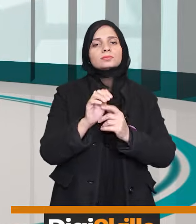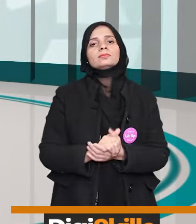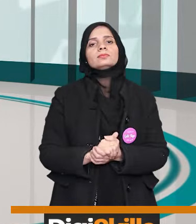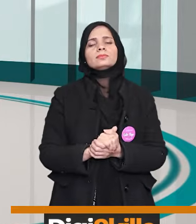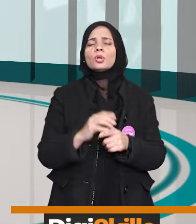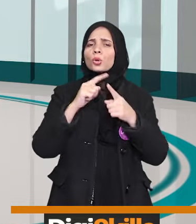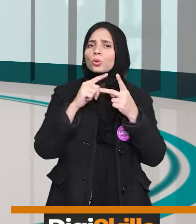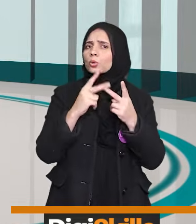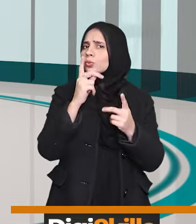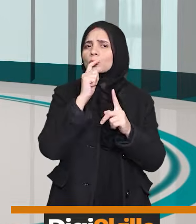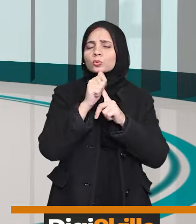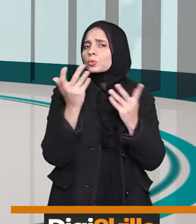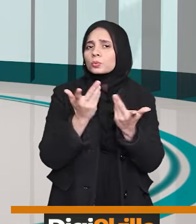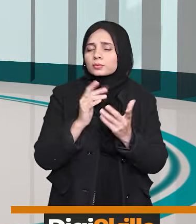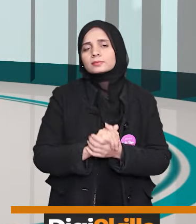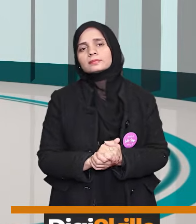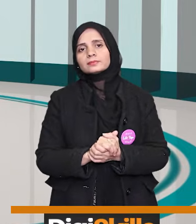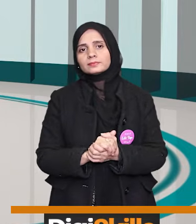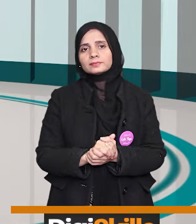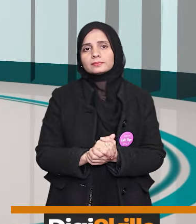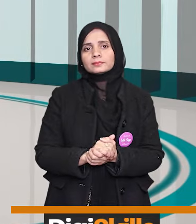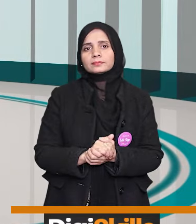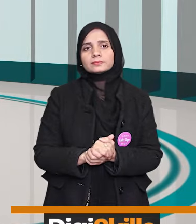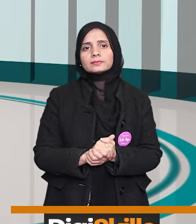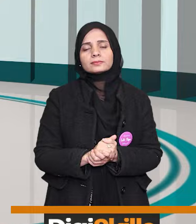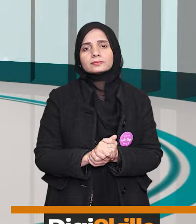Why are they necessary? Friends!